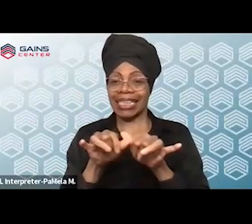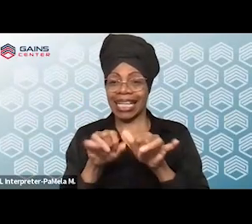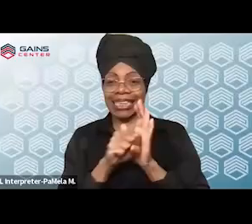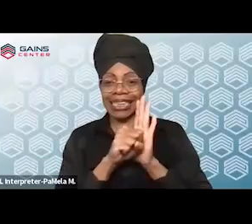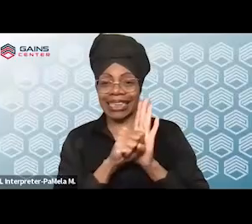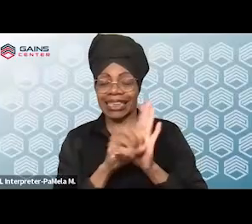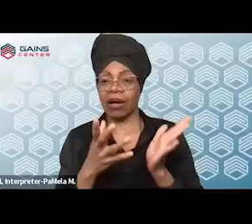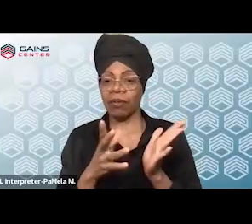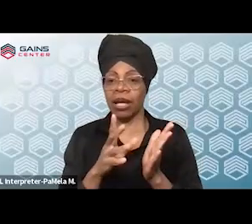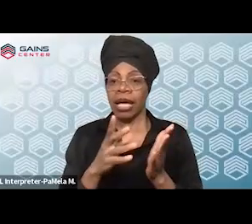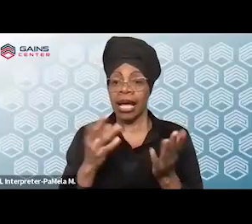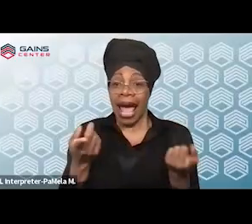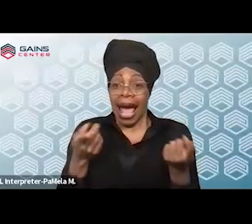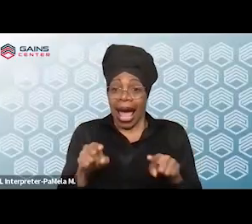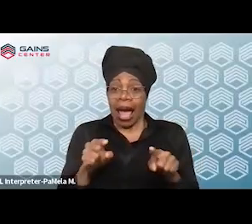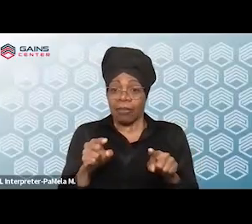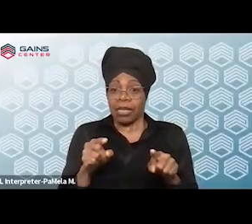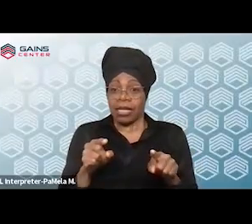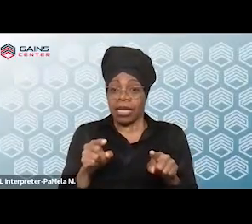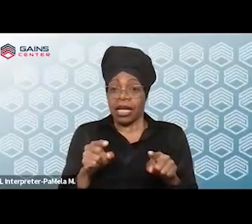particularly in a drug testing environment,